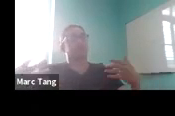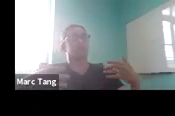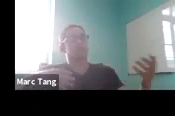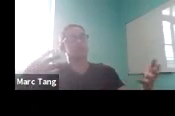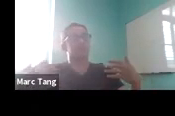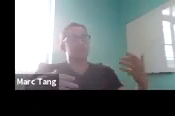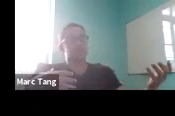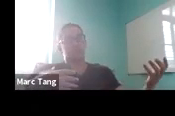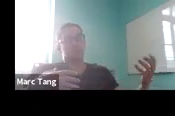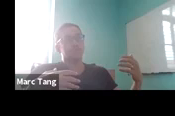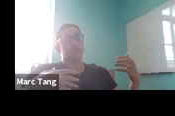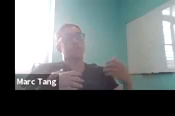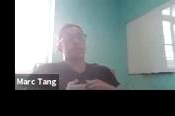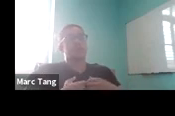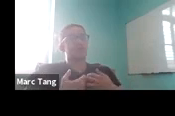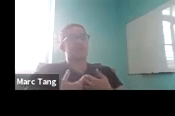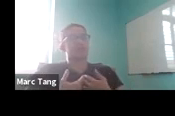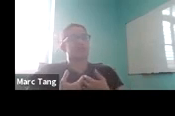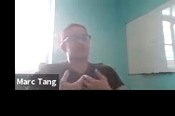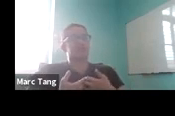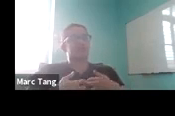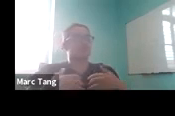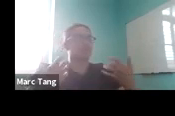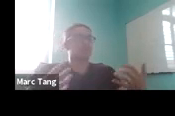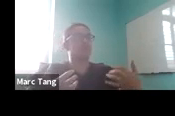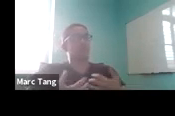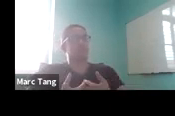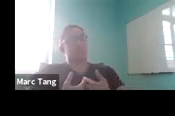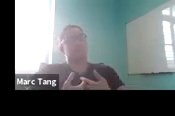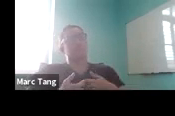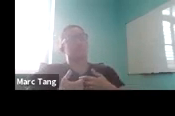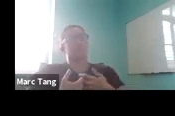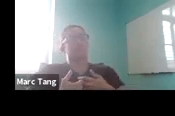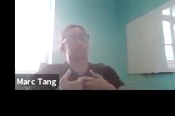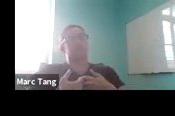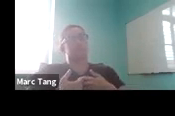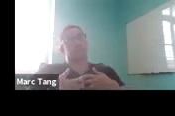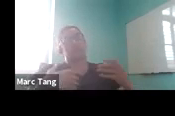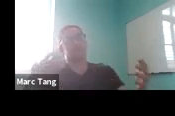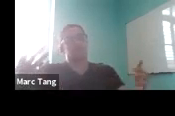in linguistics in general that word order -- a lot of people think that word orders that have